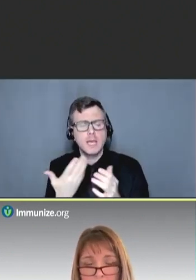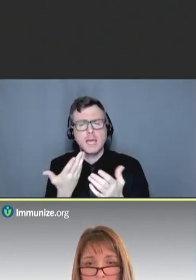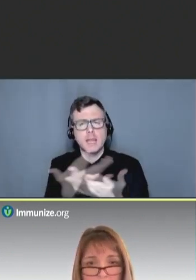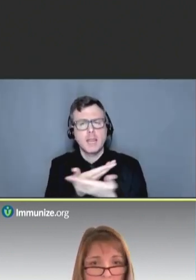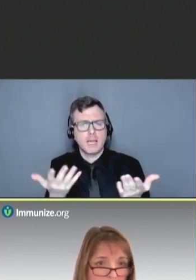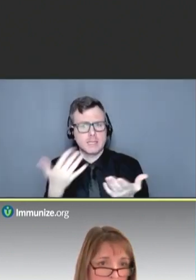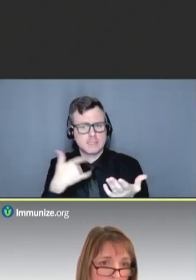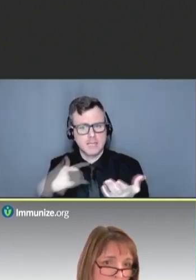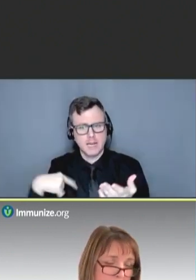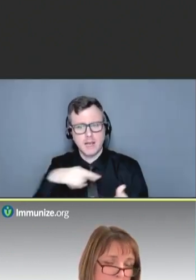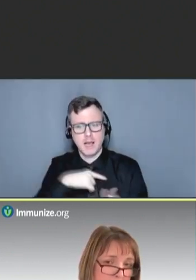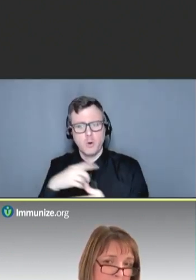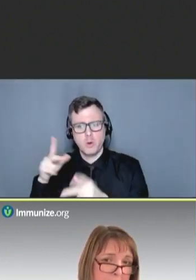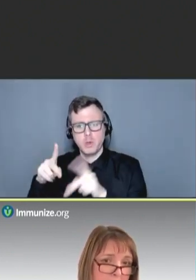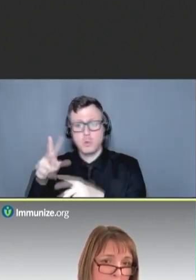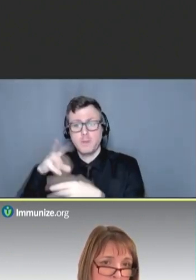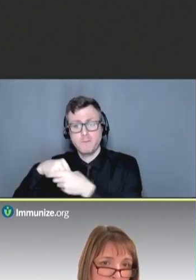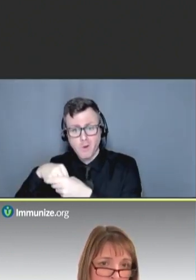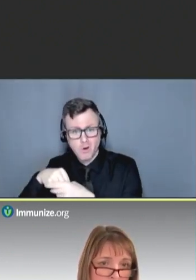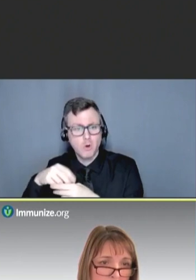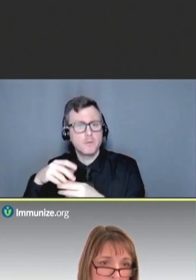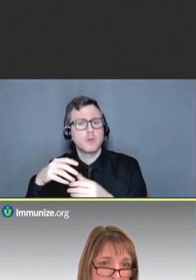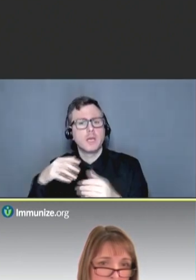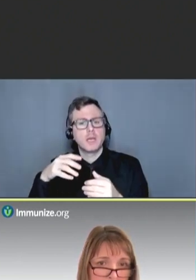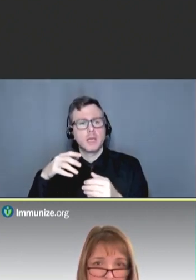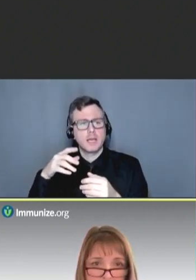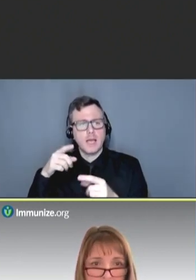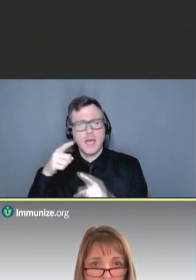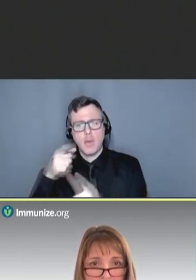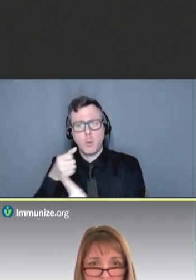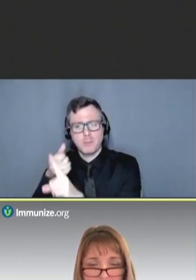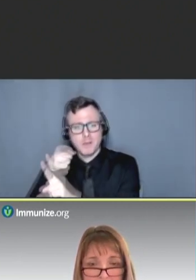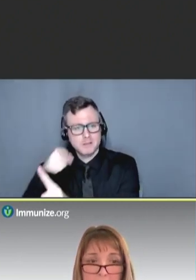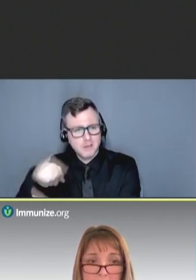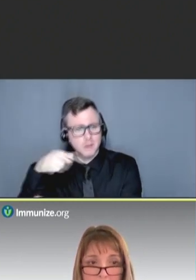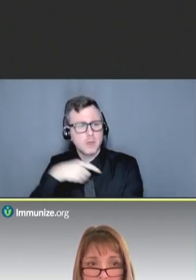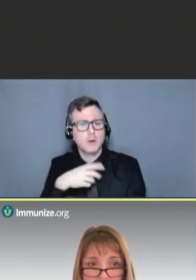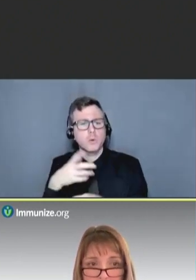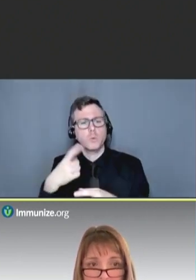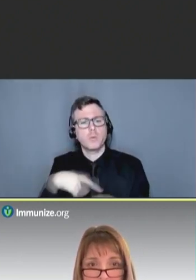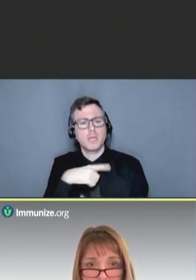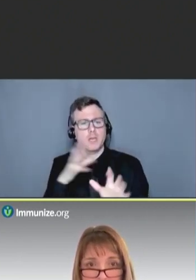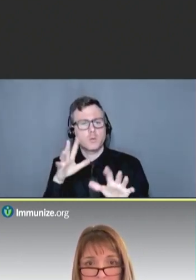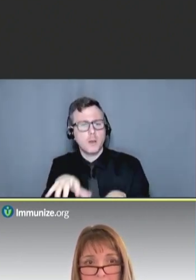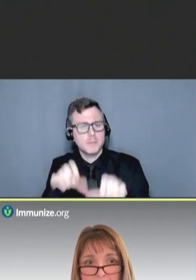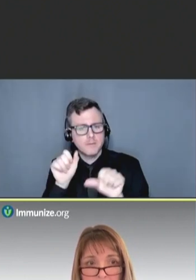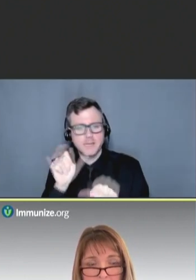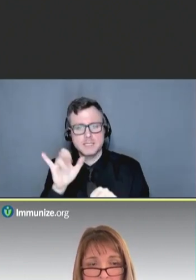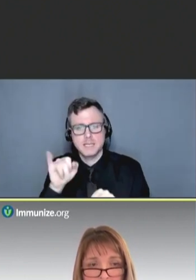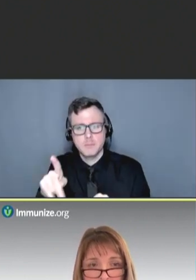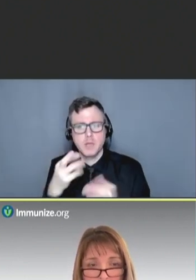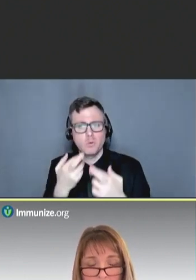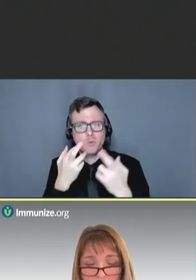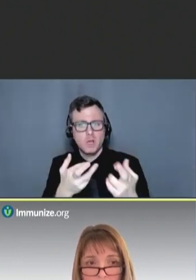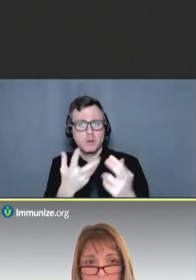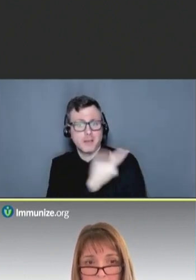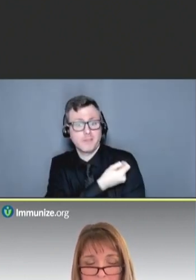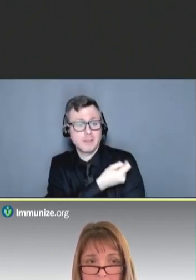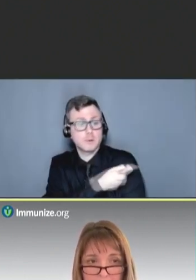how we can take action to improve uptake of ACIP-recommended vaccines, and then work together